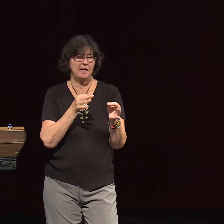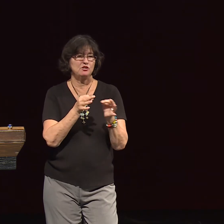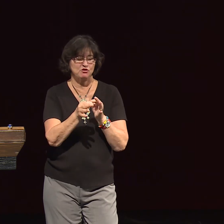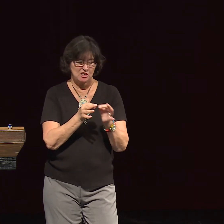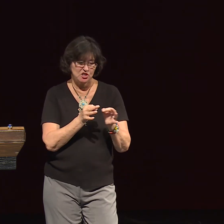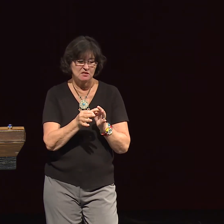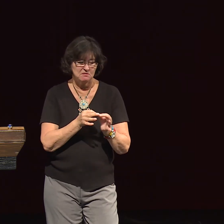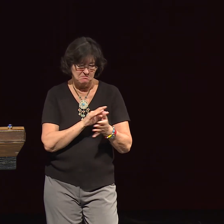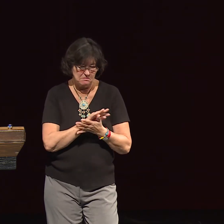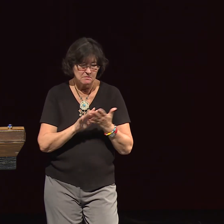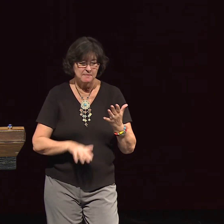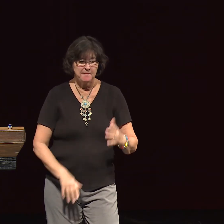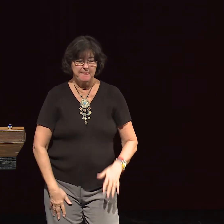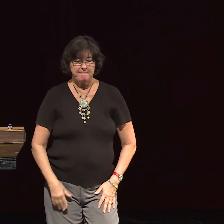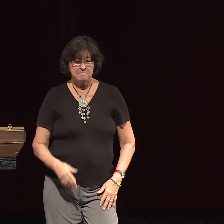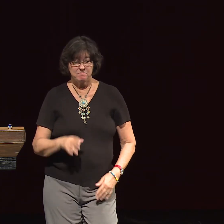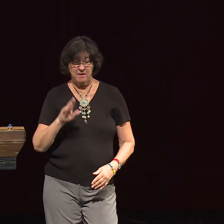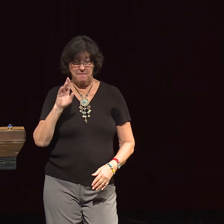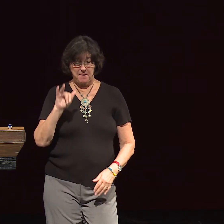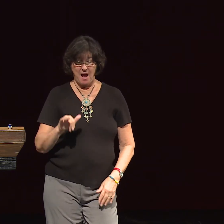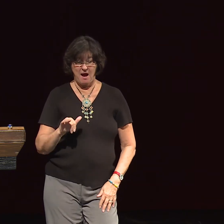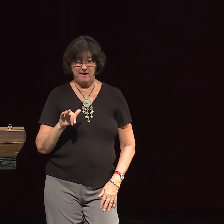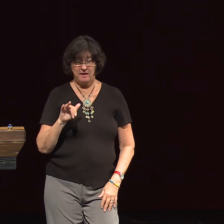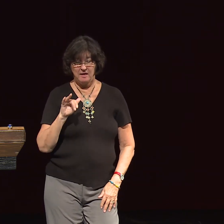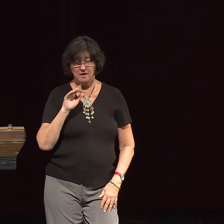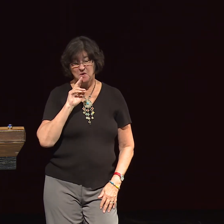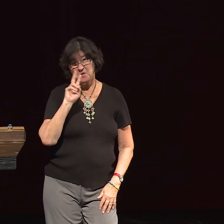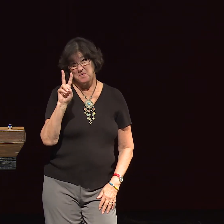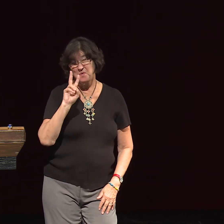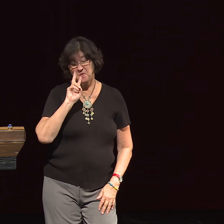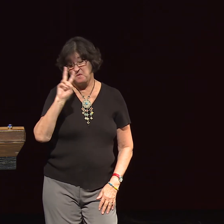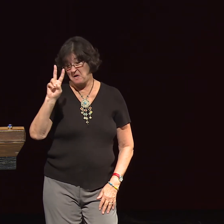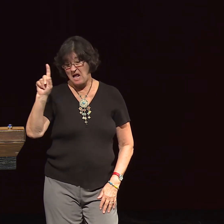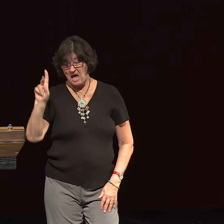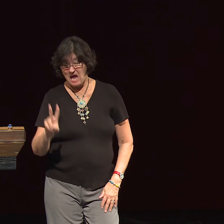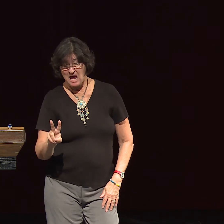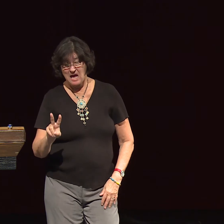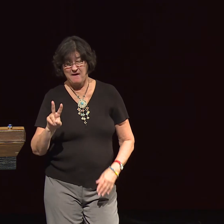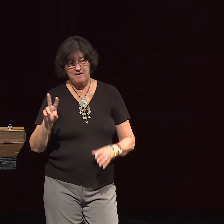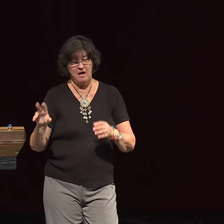follow simple instructions. And by age 2 to 2 1/2,